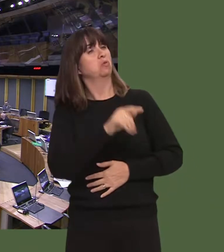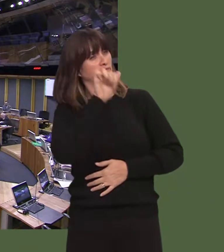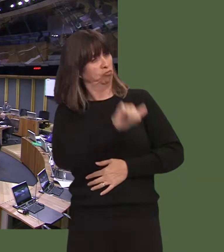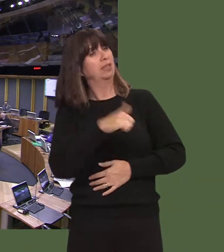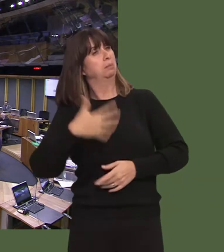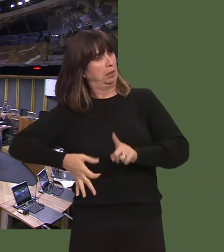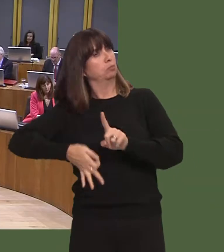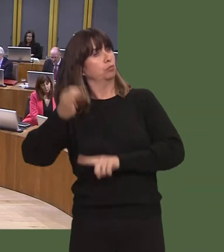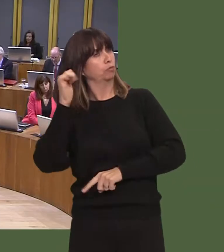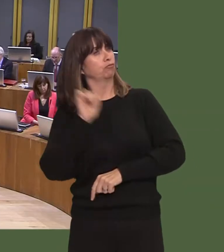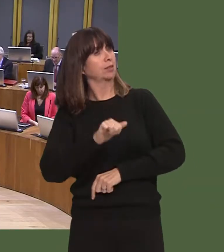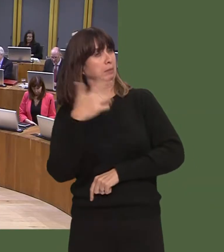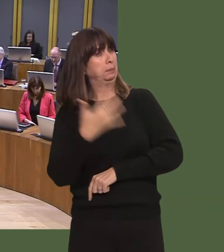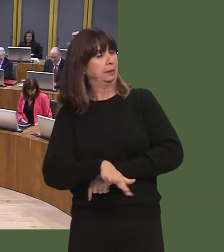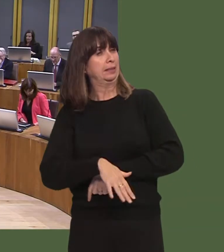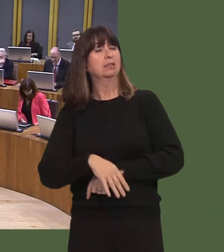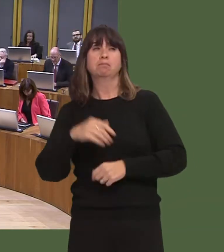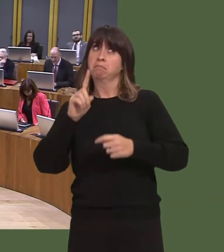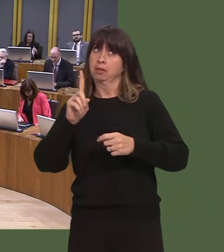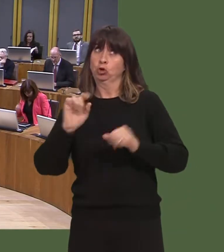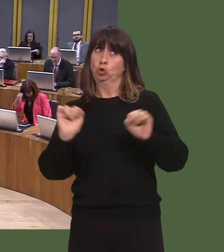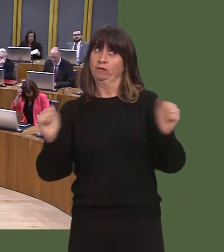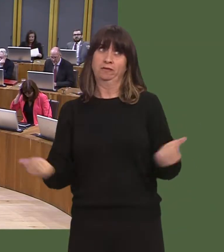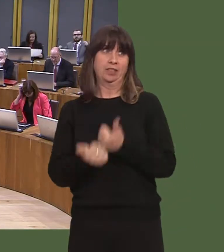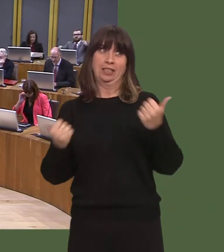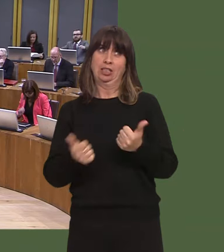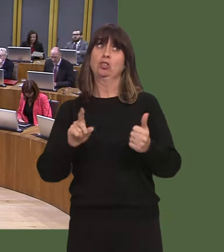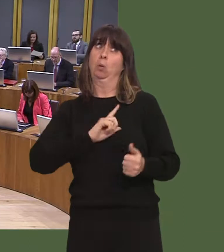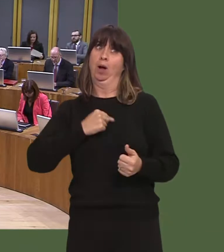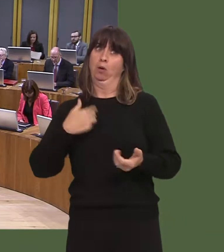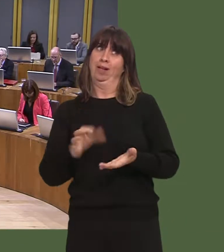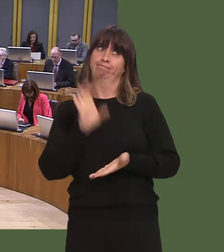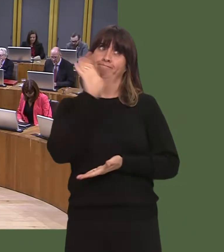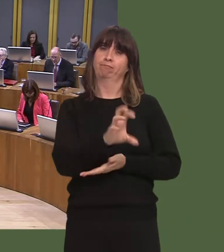I recognise there is more to do, which is why we have invested an additional £30 million